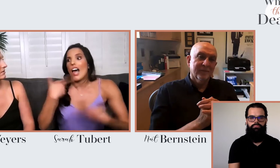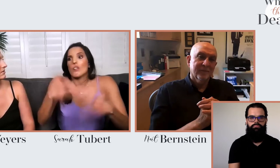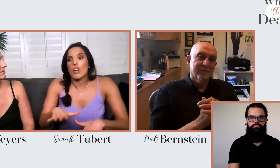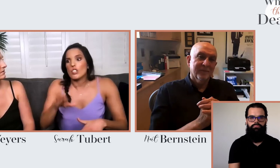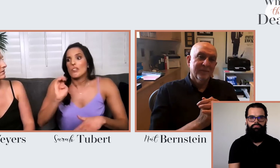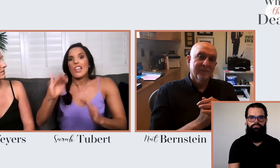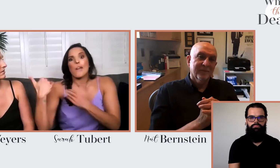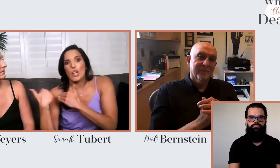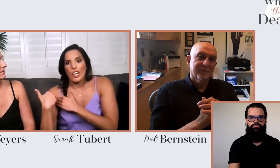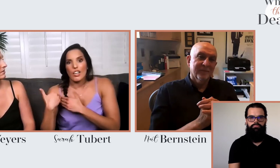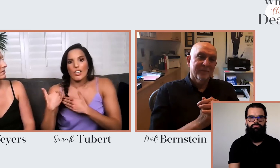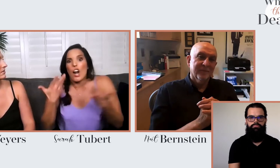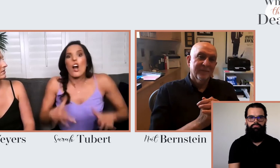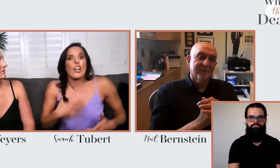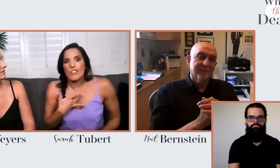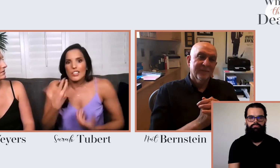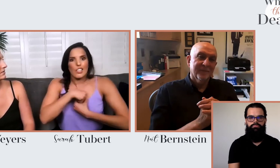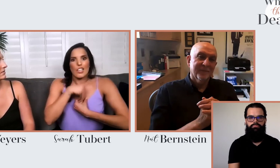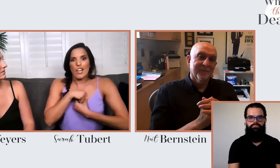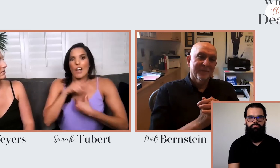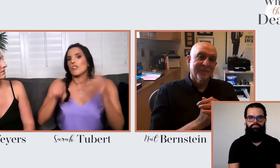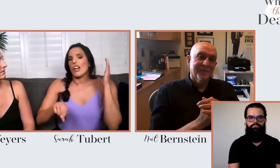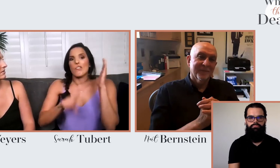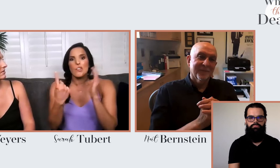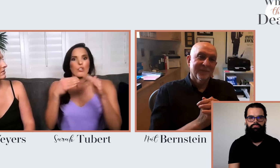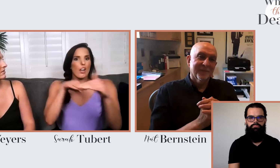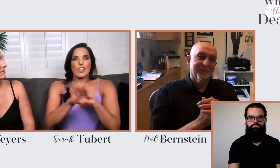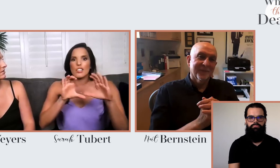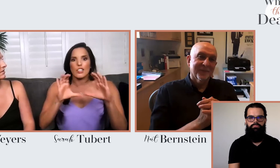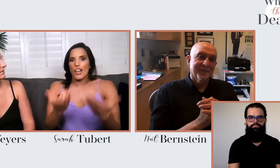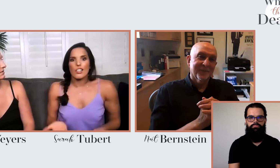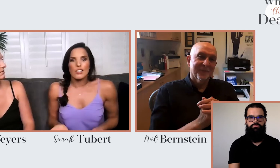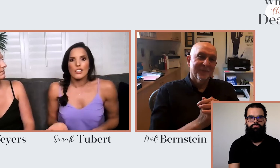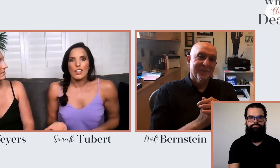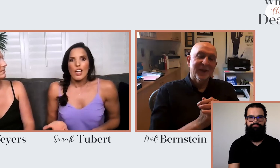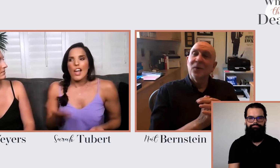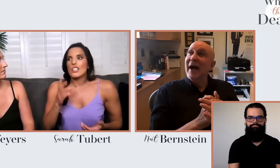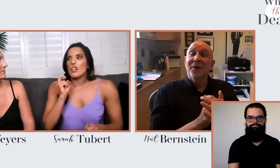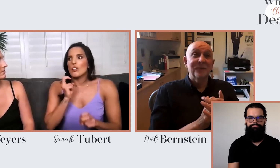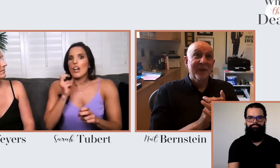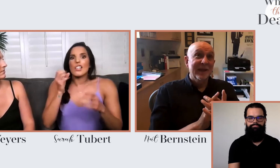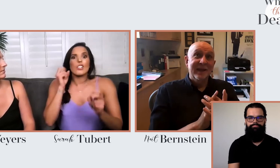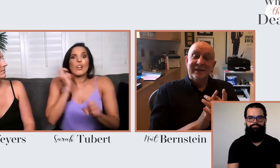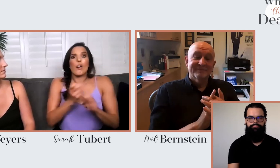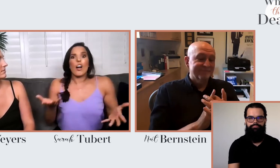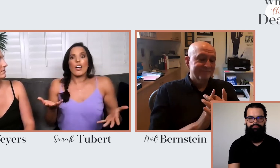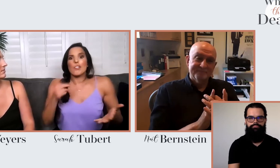I don't want to be that burden that I already feel inside when I first walked into the class. And it's so, and it's so hard